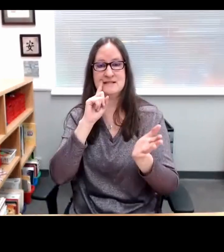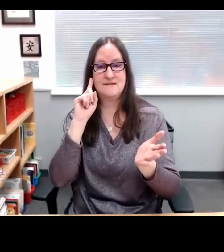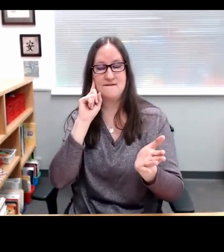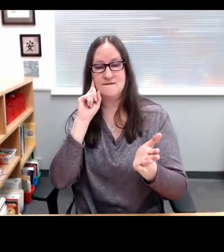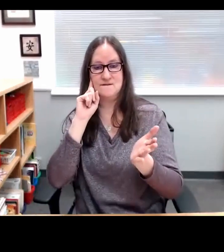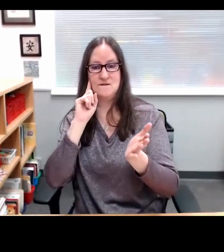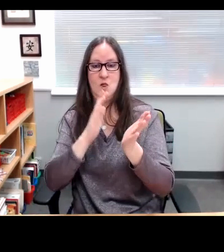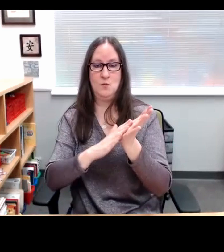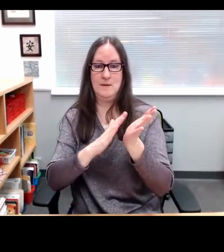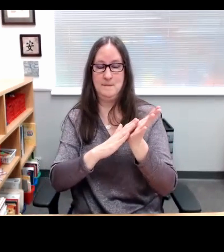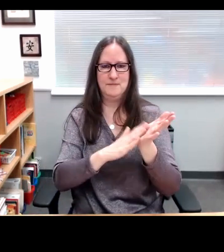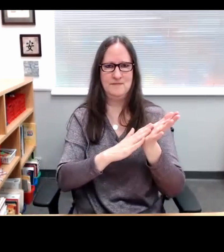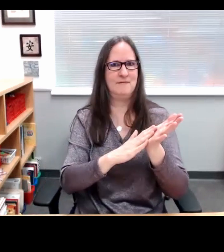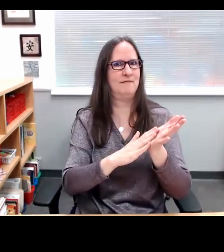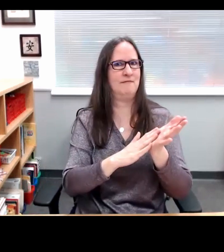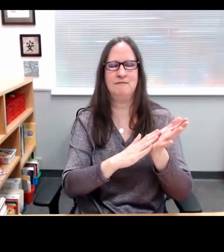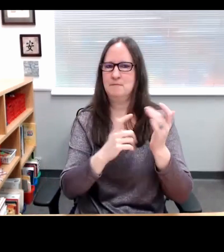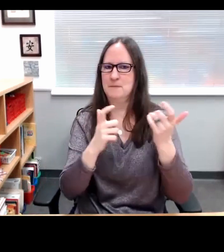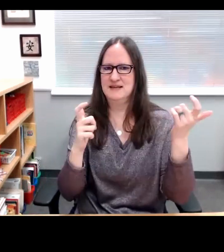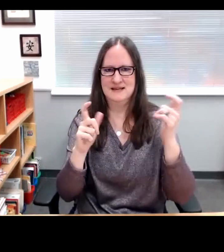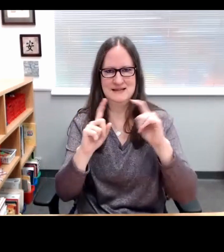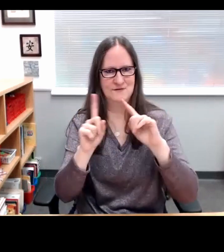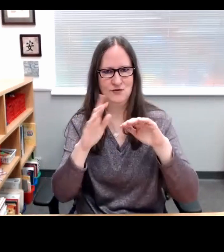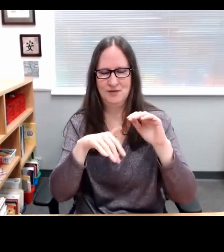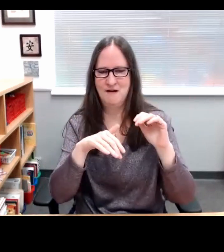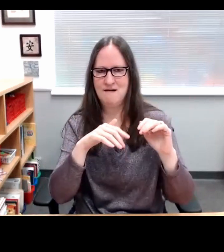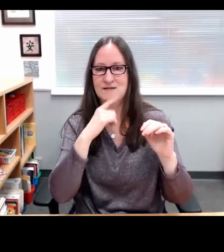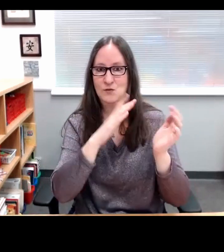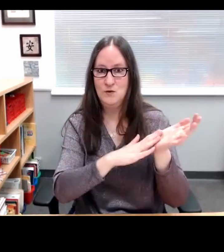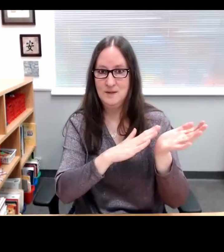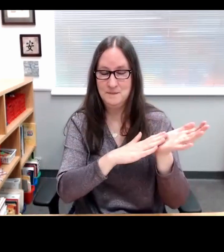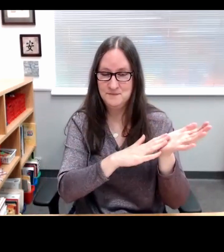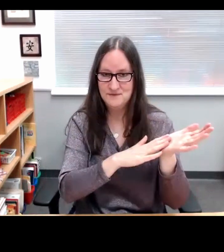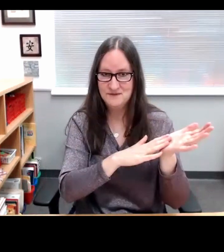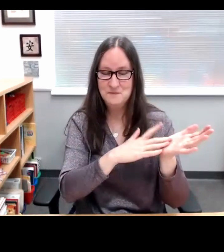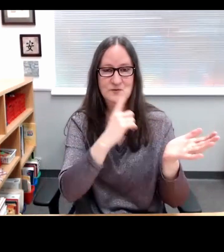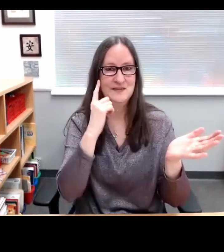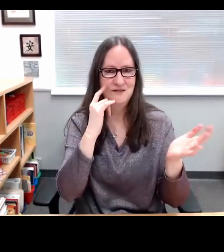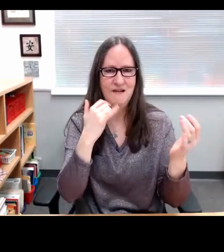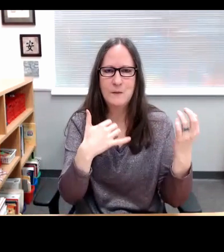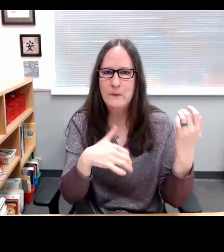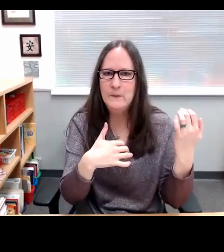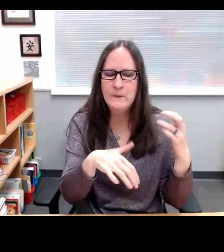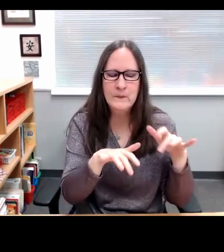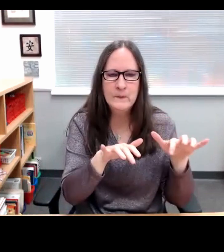I would like to show you some deaf rhythm. There's a big difference than hearing people